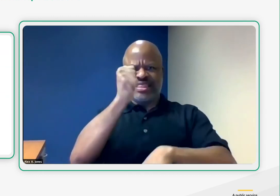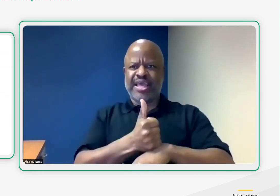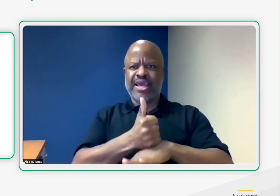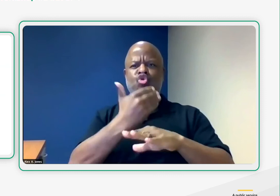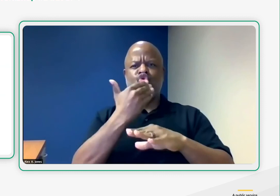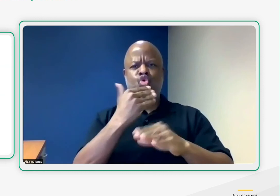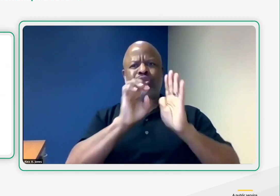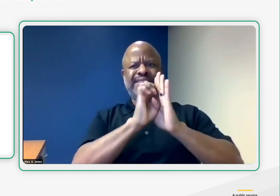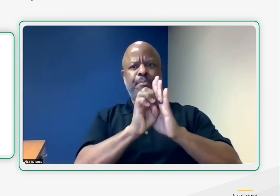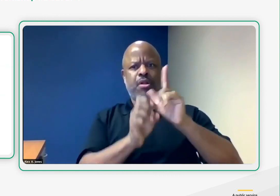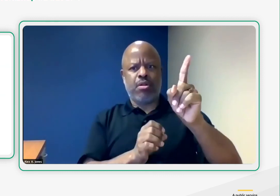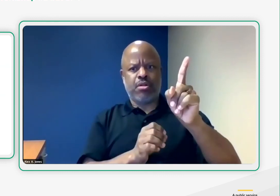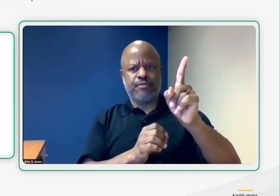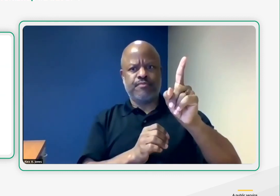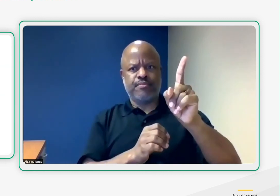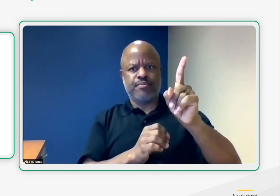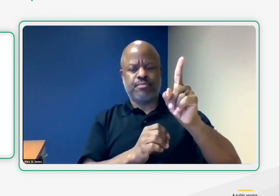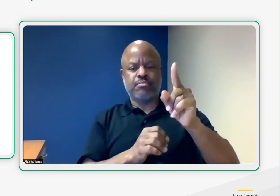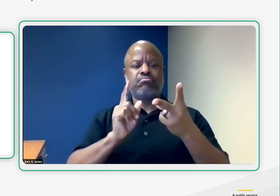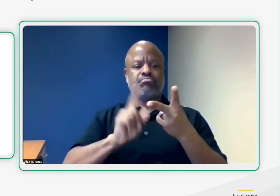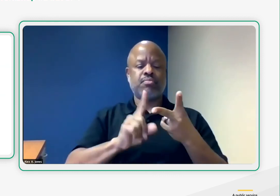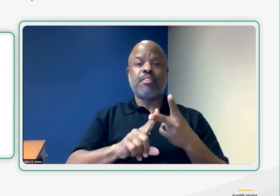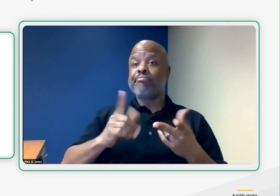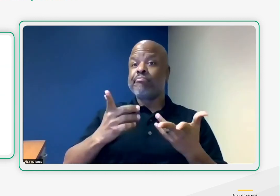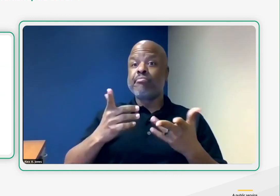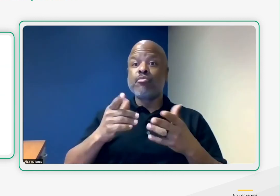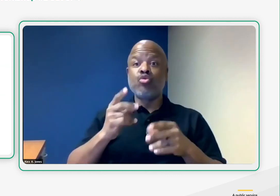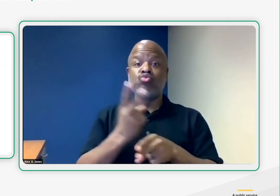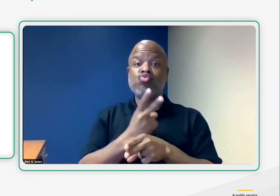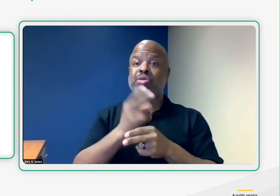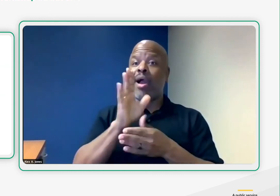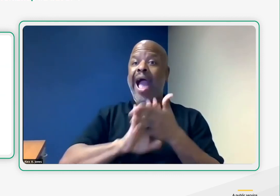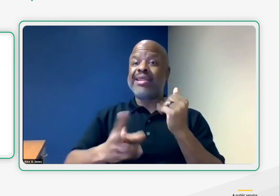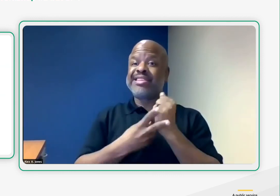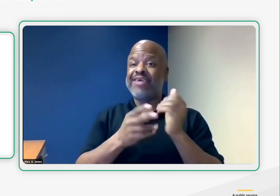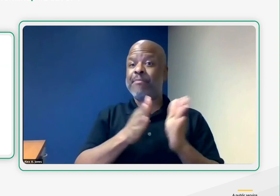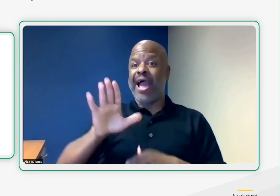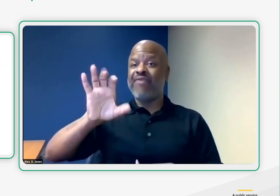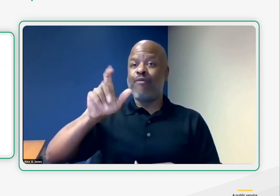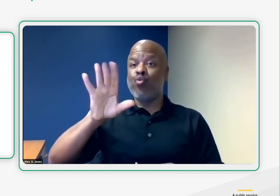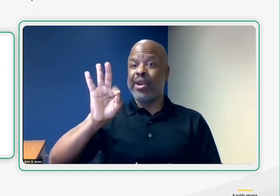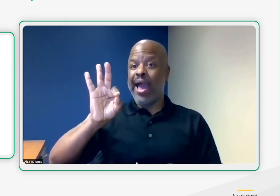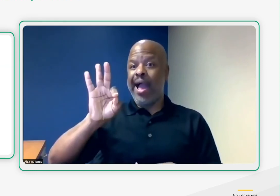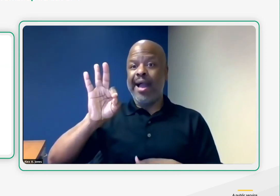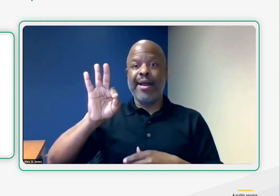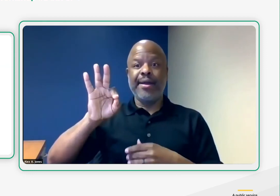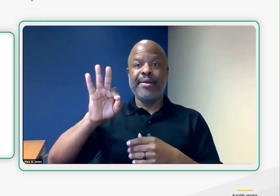And so, it's a good idea to set a good example from the very beginning. Again, going back to using a College Savings Plan, such as a 529,